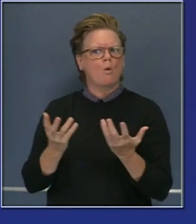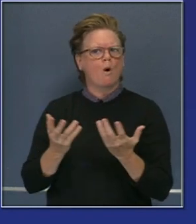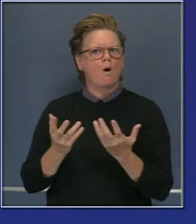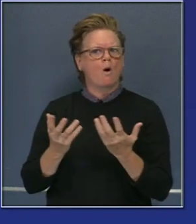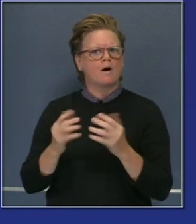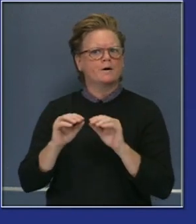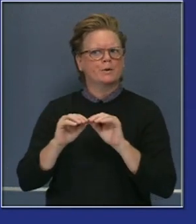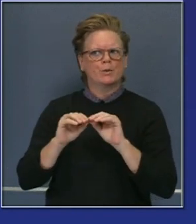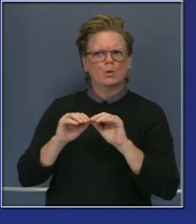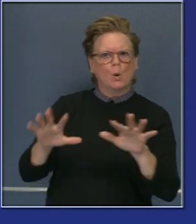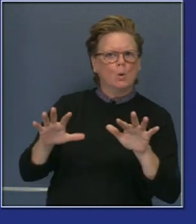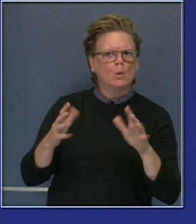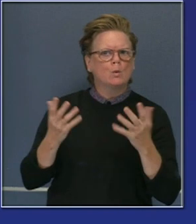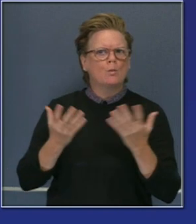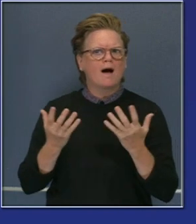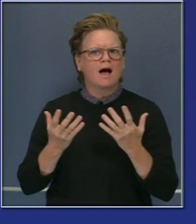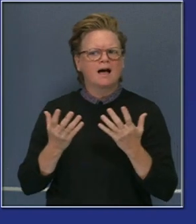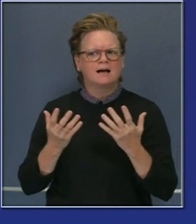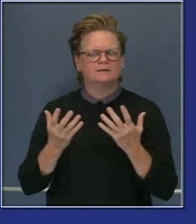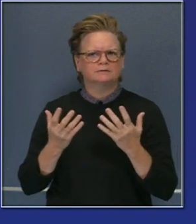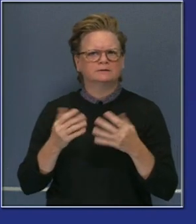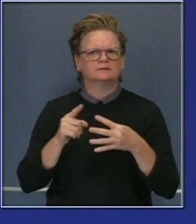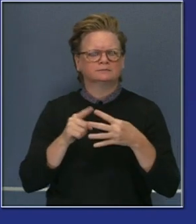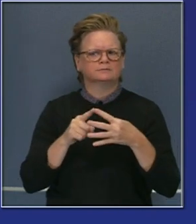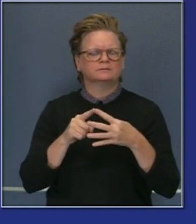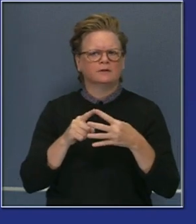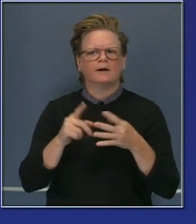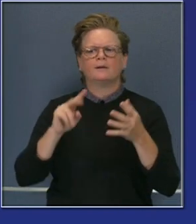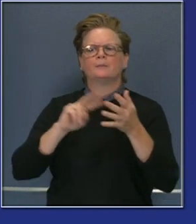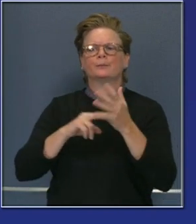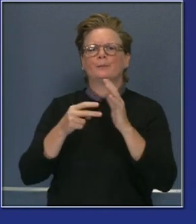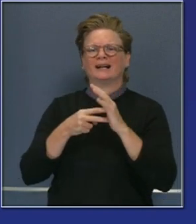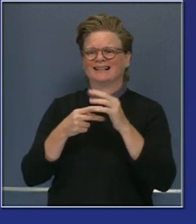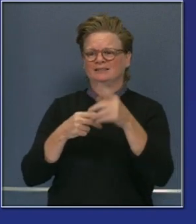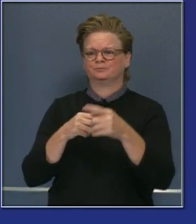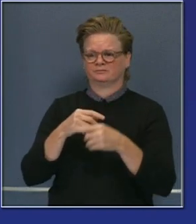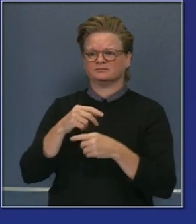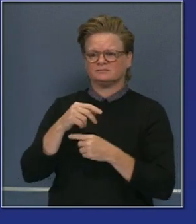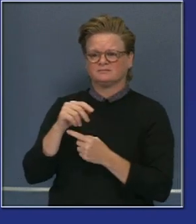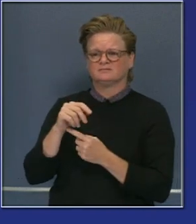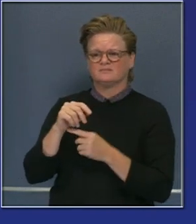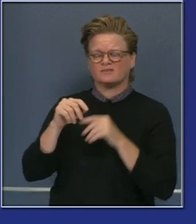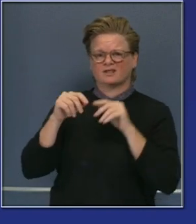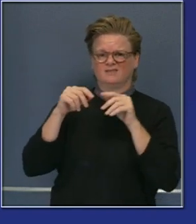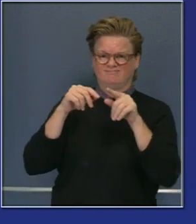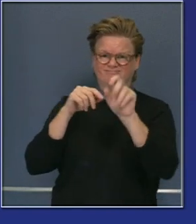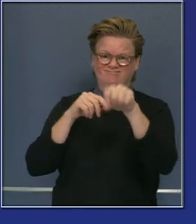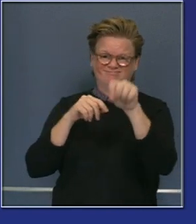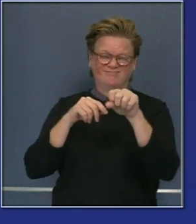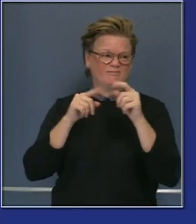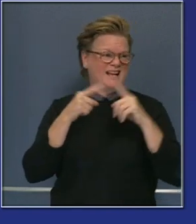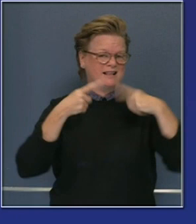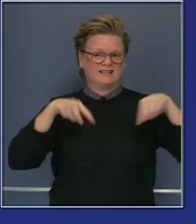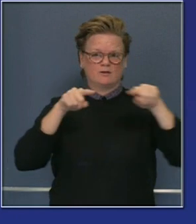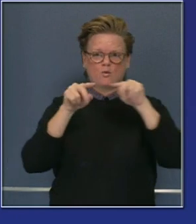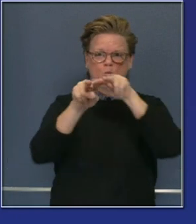RISK LEVEL IS REFERRED TO AS A COUNTY RISK LEVEL AND IT IS WHAT COMMONLY WAS REFERRED TO